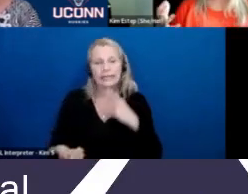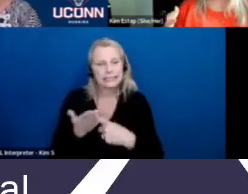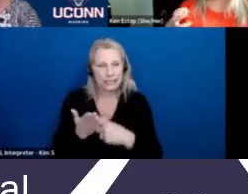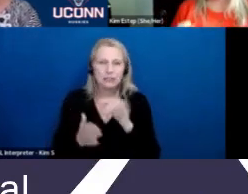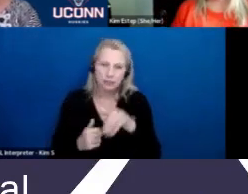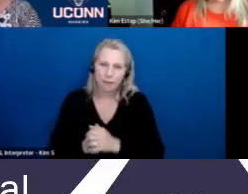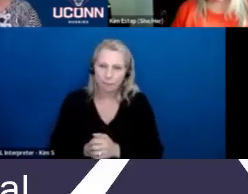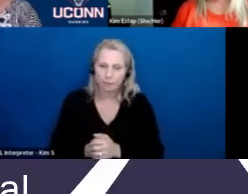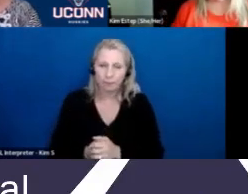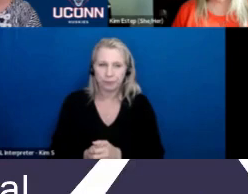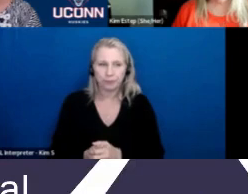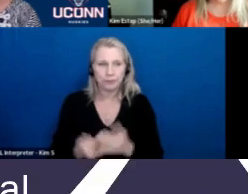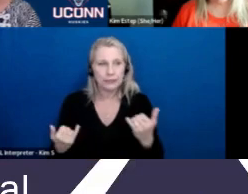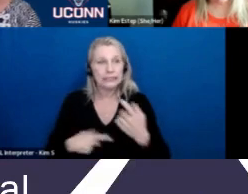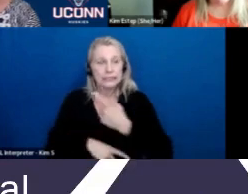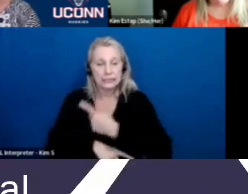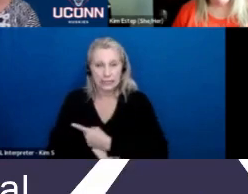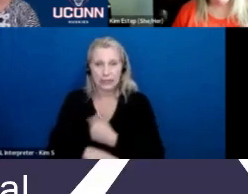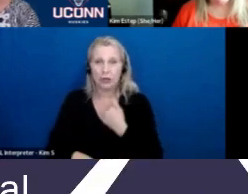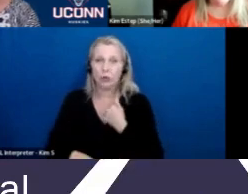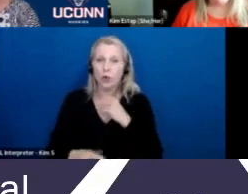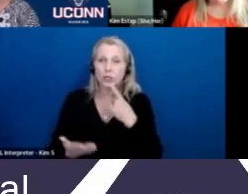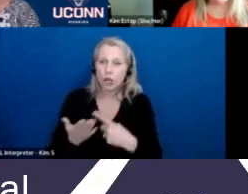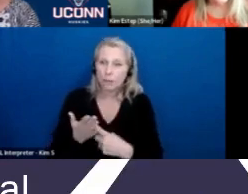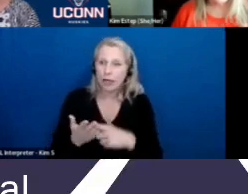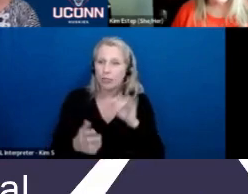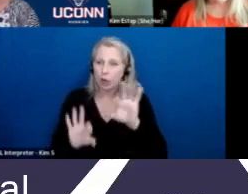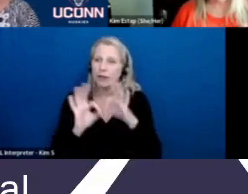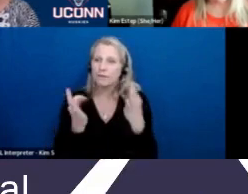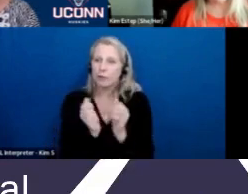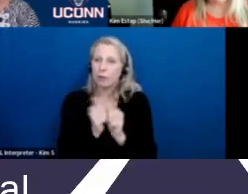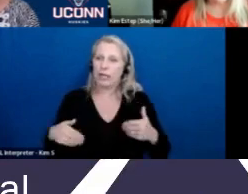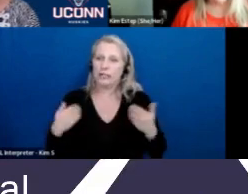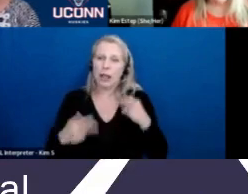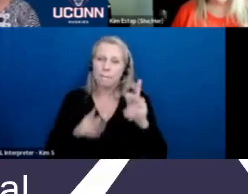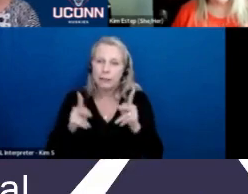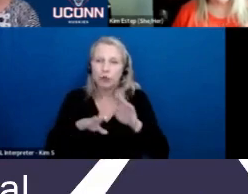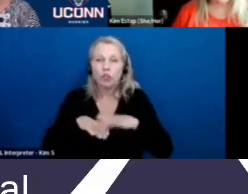And then today we're really talking about those families with young people, children with